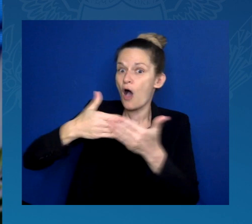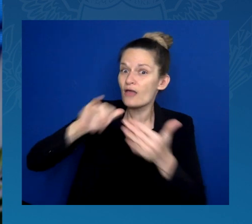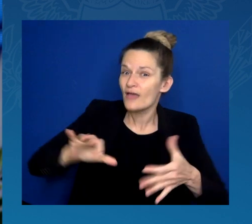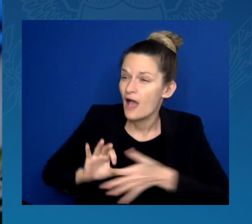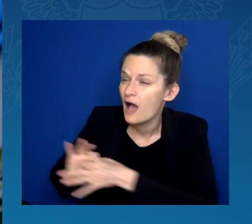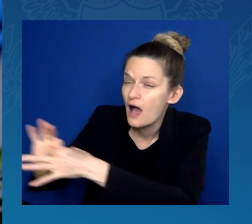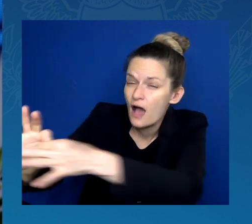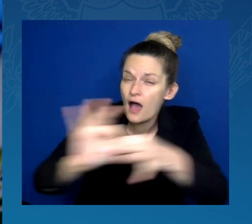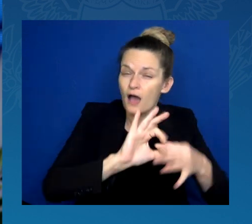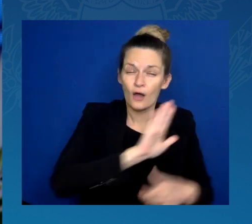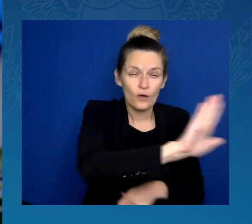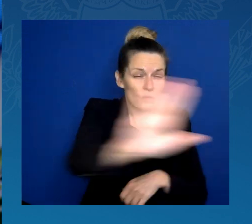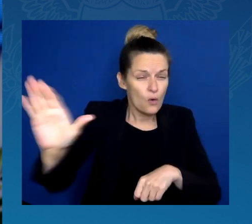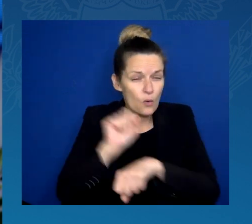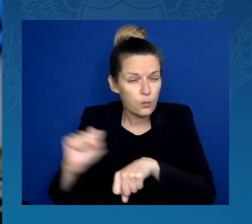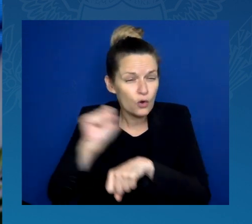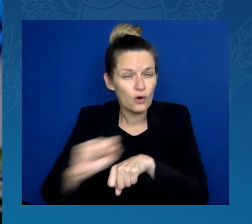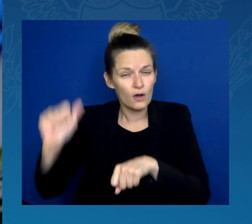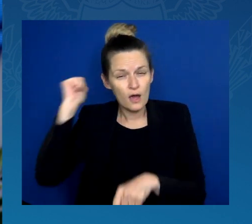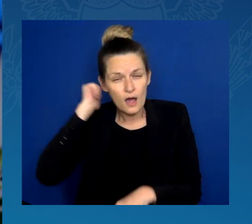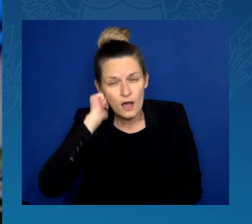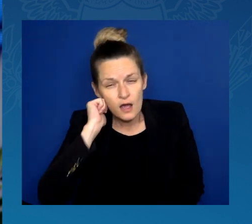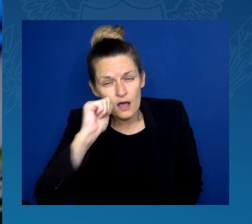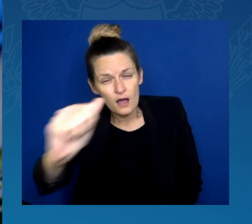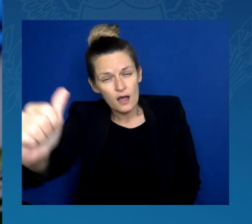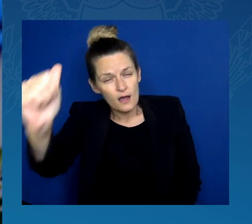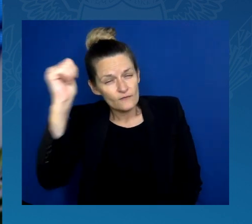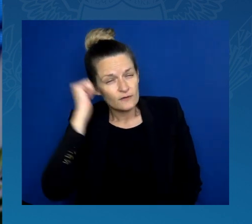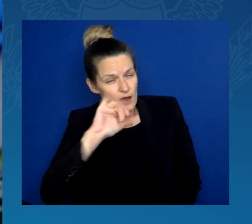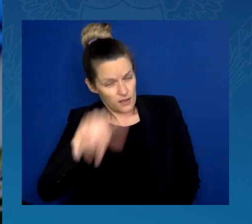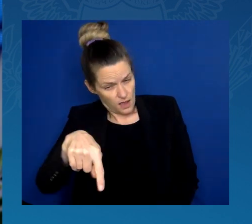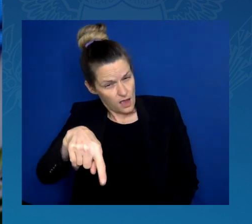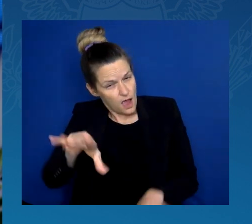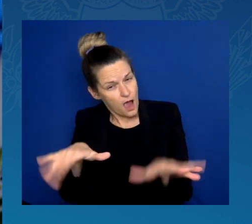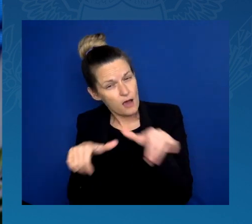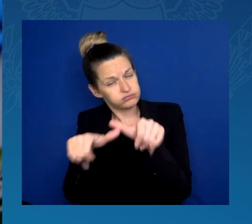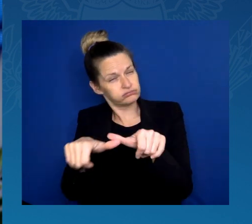to keep our nation running and to move our nation forward.